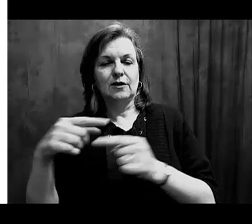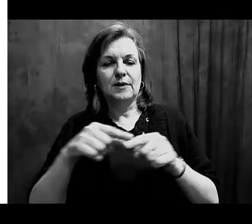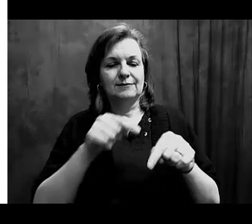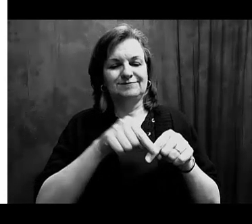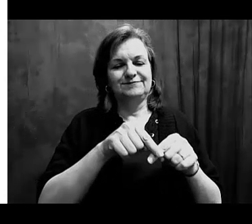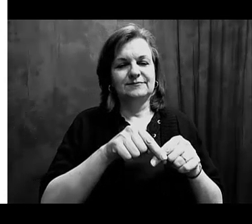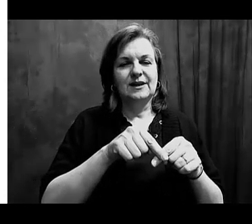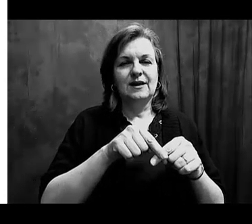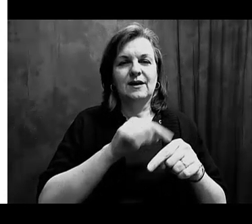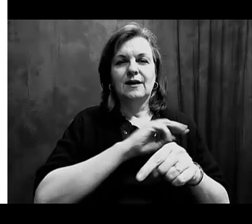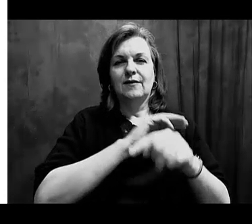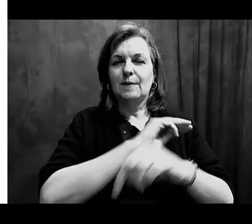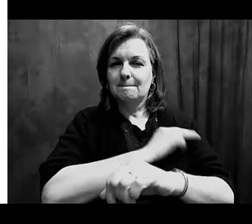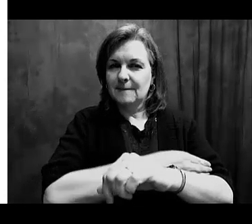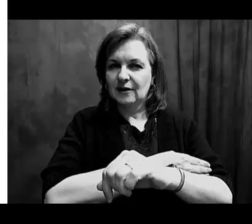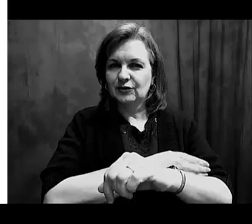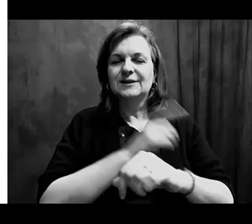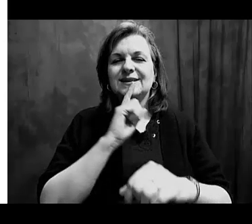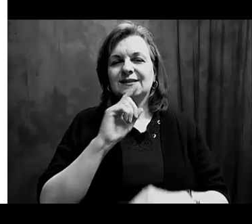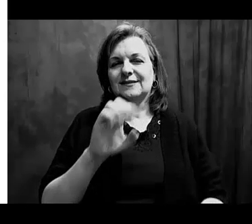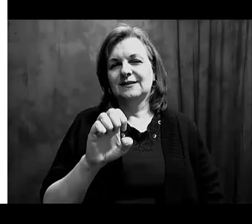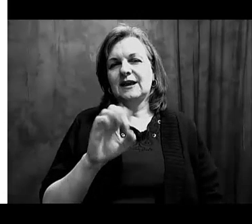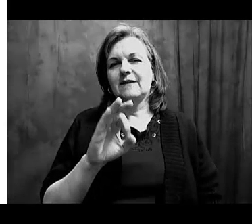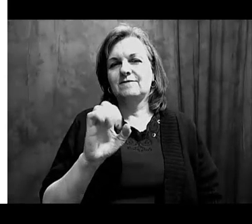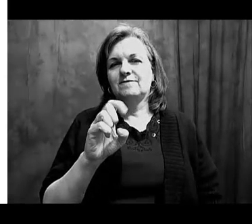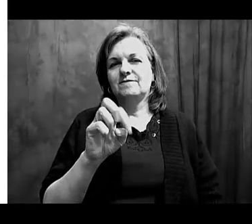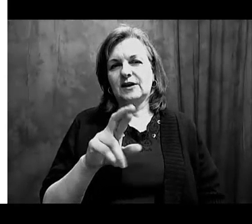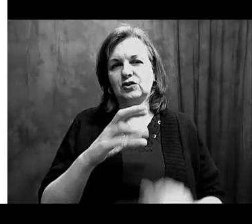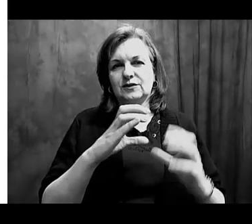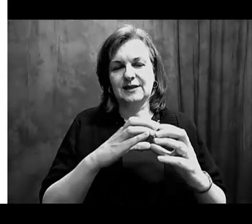we've gotta get to the point where we can get nerves talking to muscles and so on